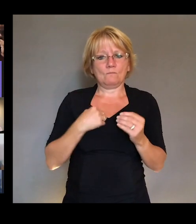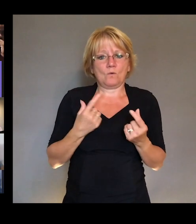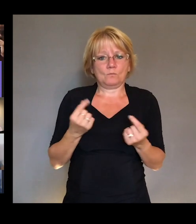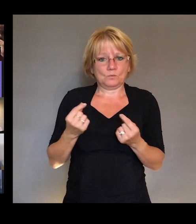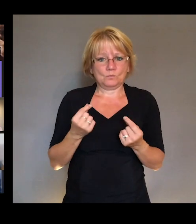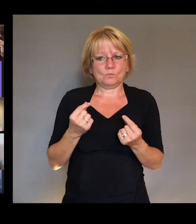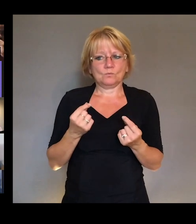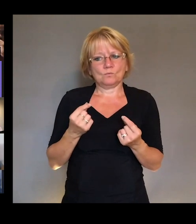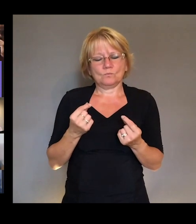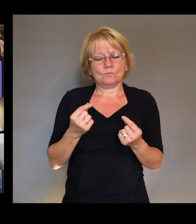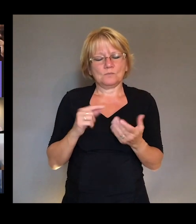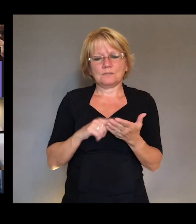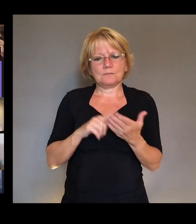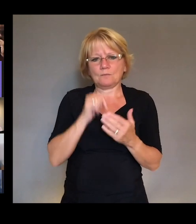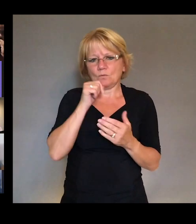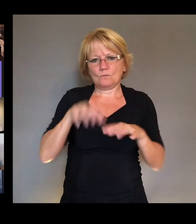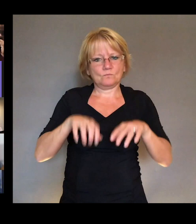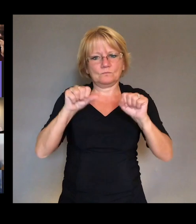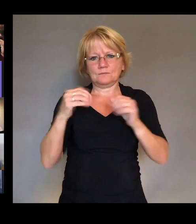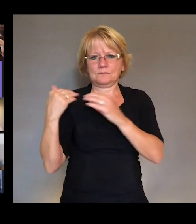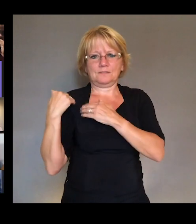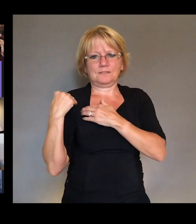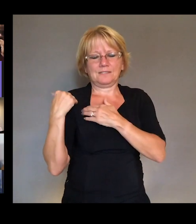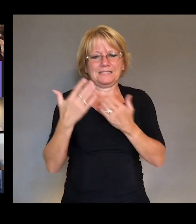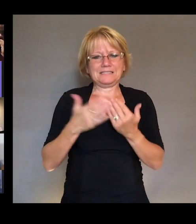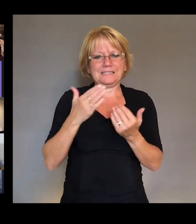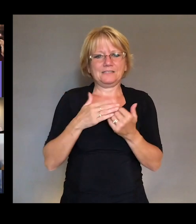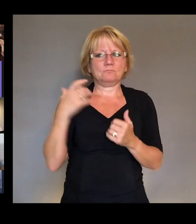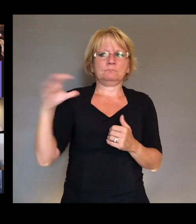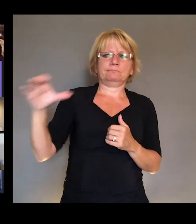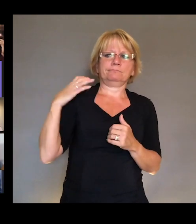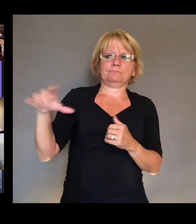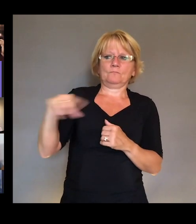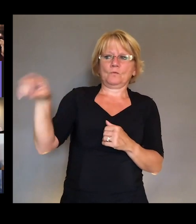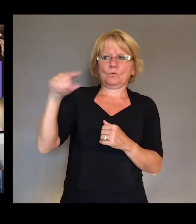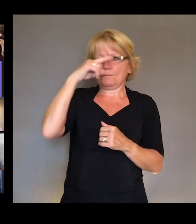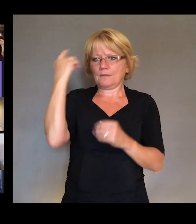And I think sometimes we just don't take that responsibility. And it's easy to push that on our black colleagues